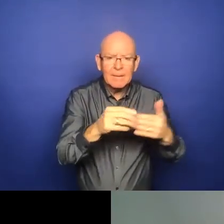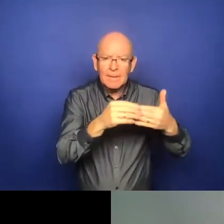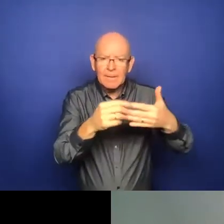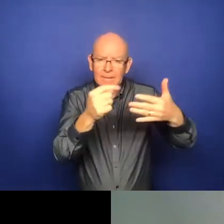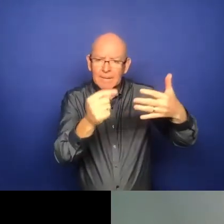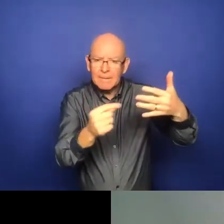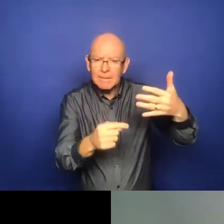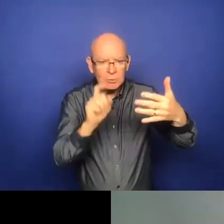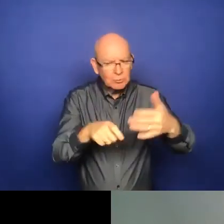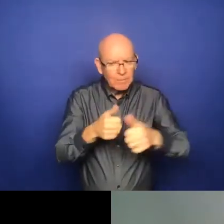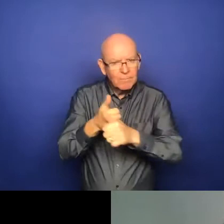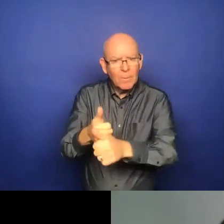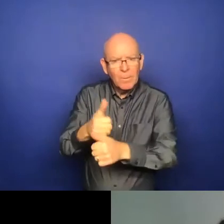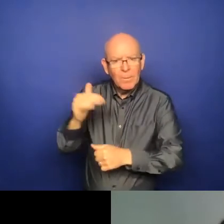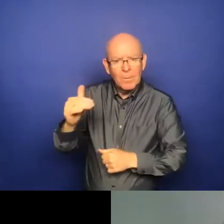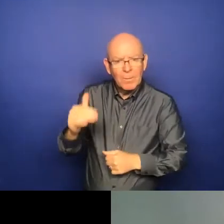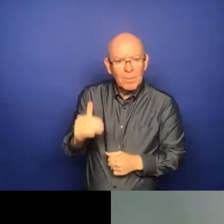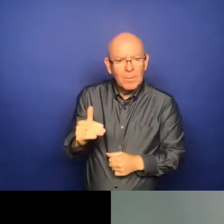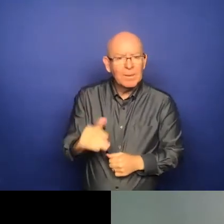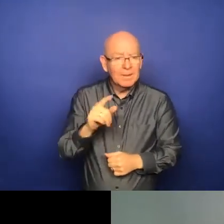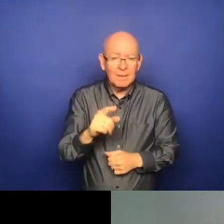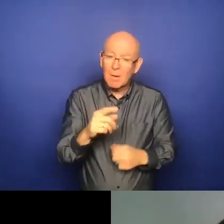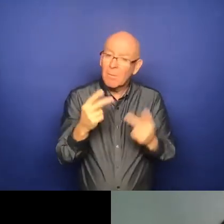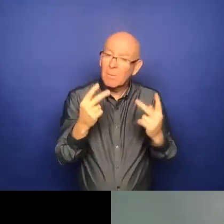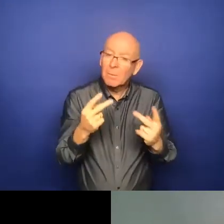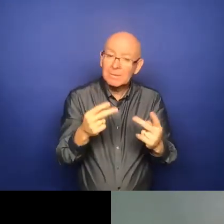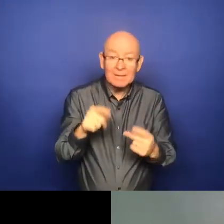is usually called translation on the fly. It should be possible